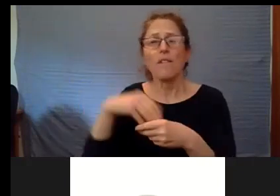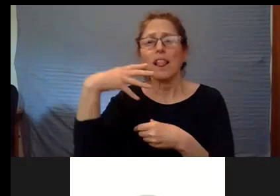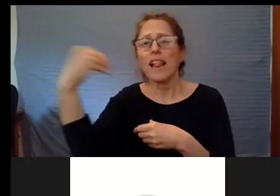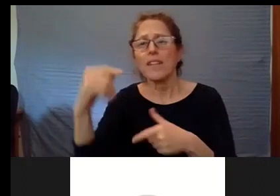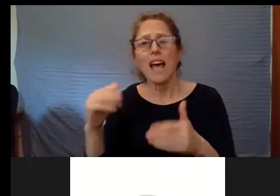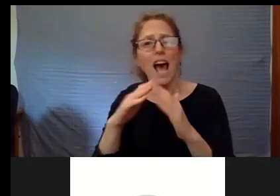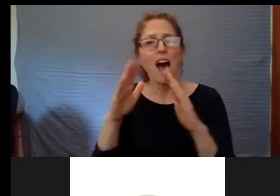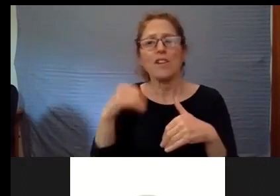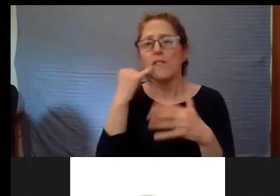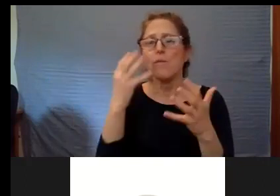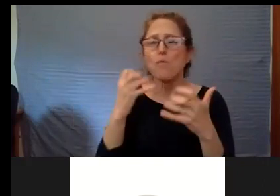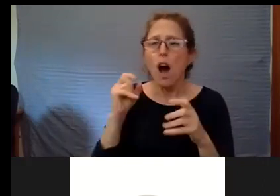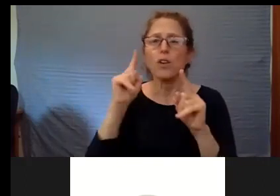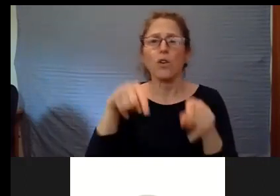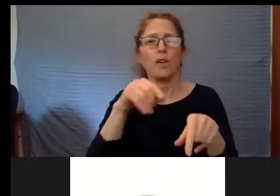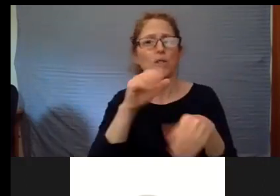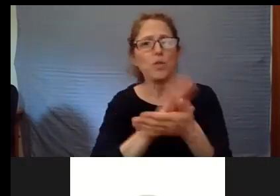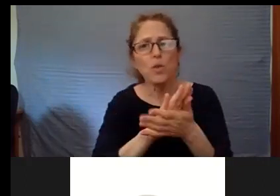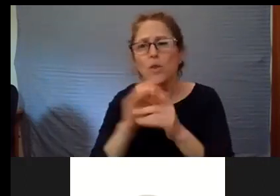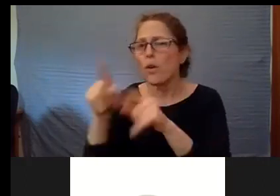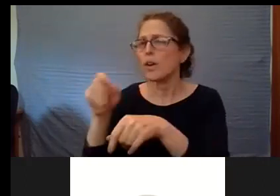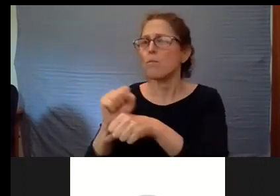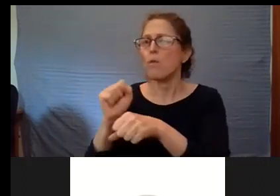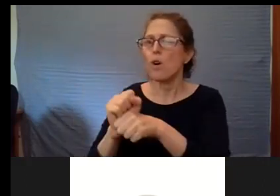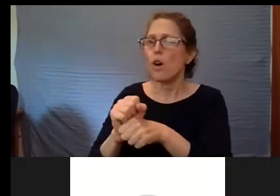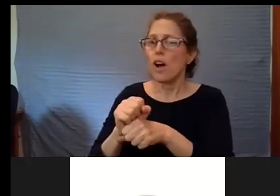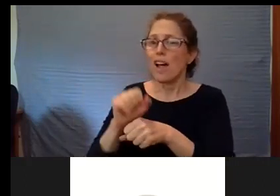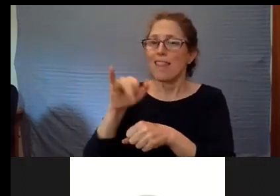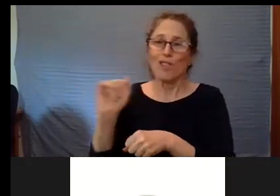to work or school in a way that makes you feel comfortable and safe, those are also